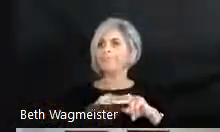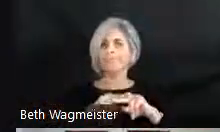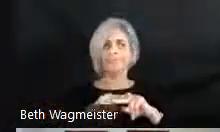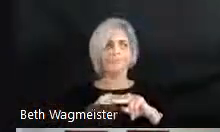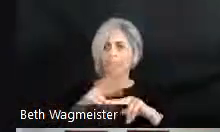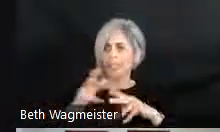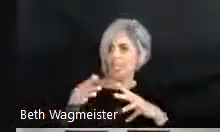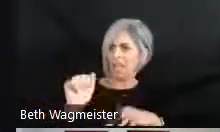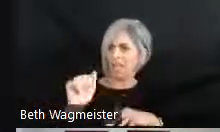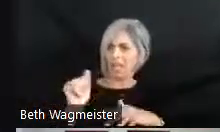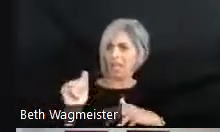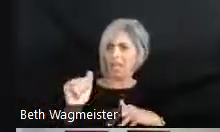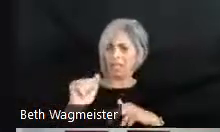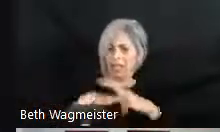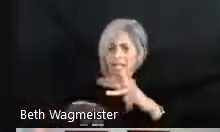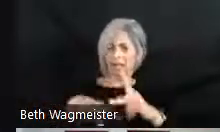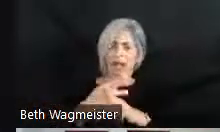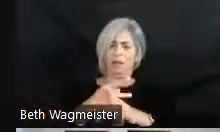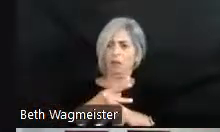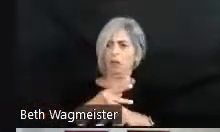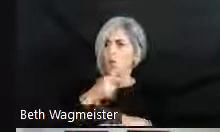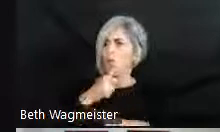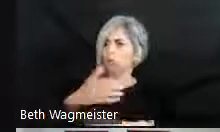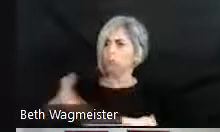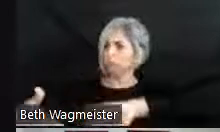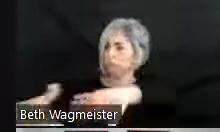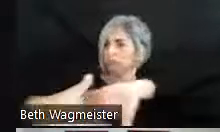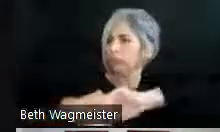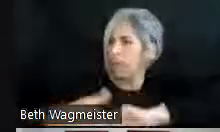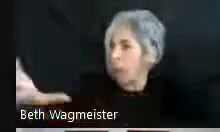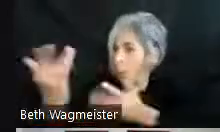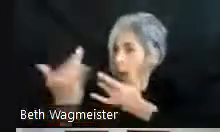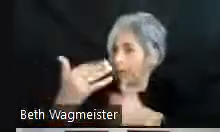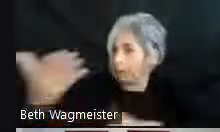are looking for who is going to flinch first. Hand is extended but not received. I didn't